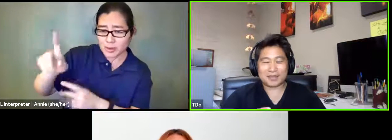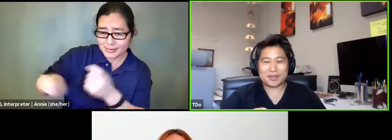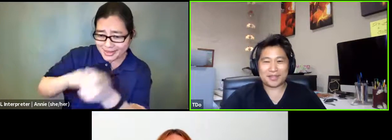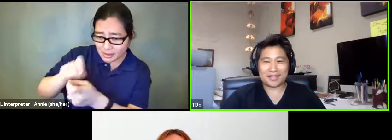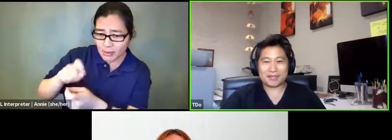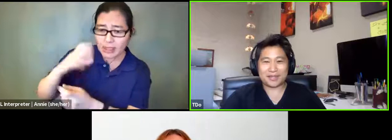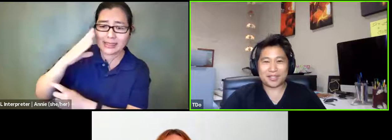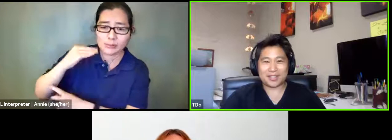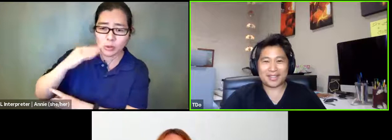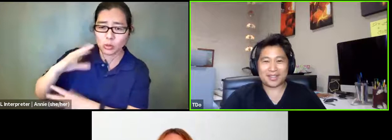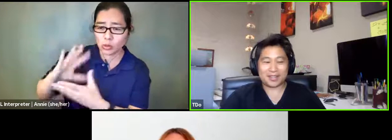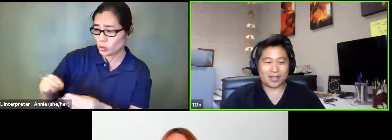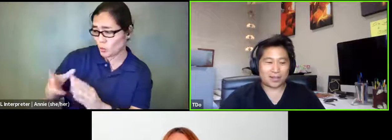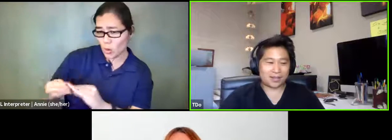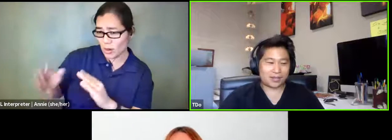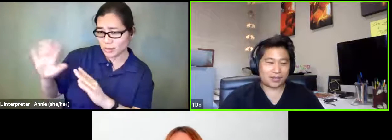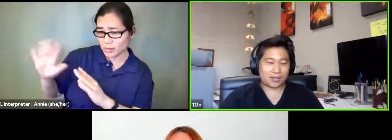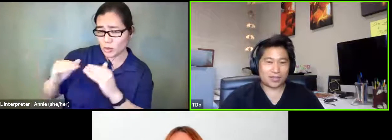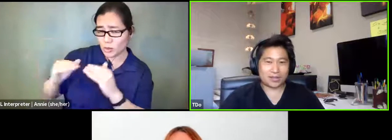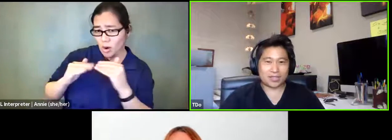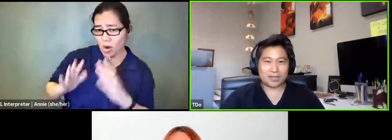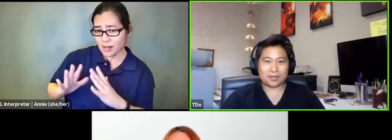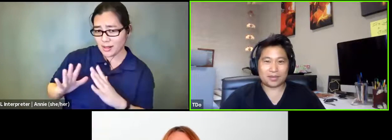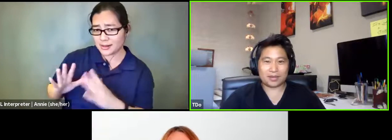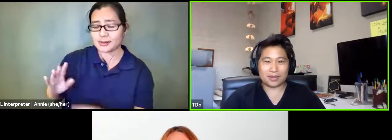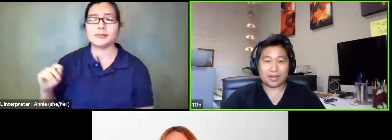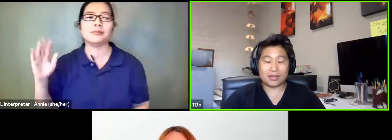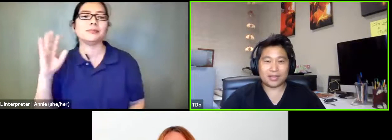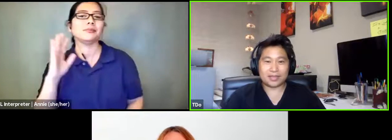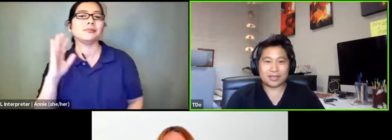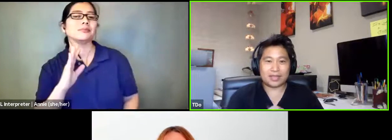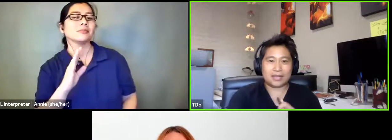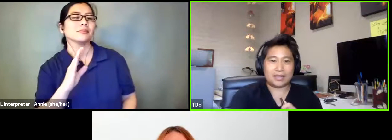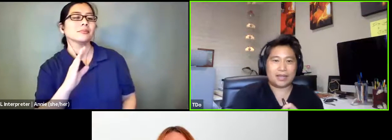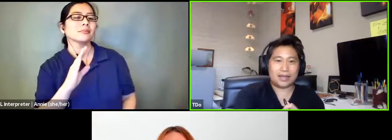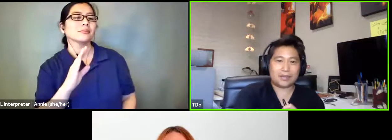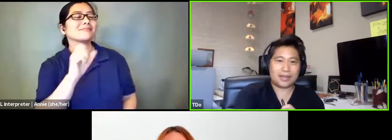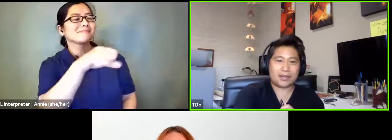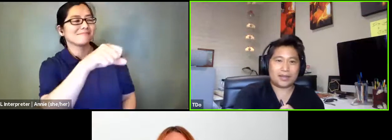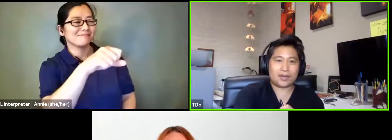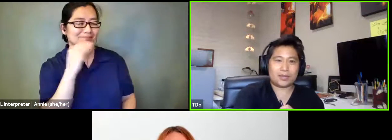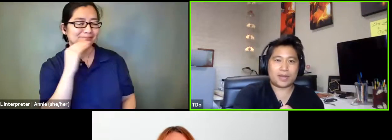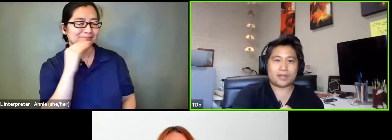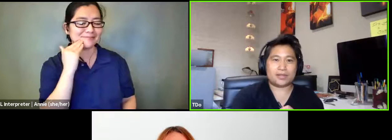TDo: I think you are talking about the stories we shared with our colleagues. I think it goes back